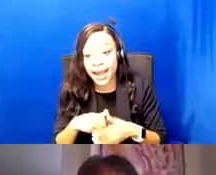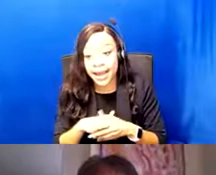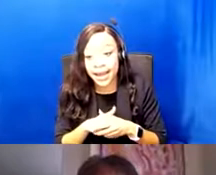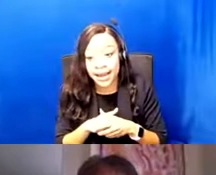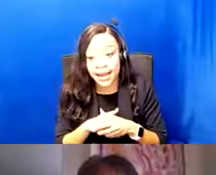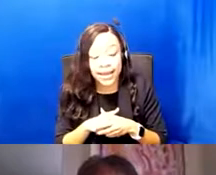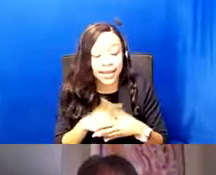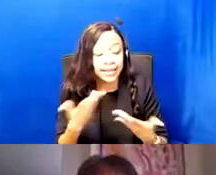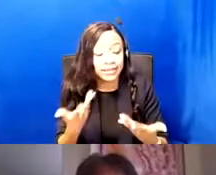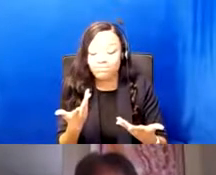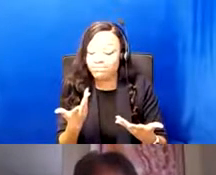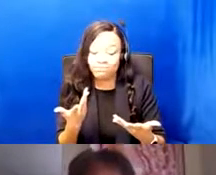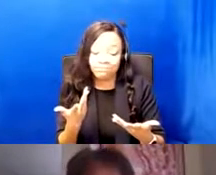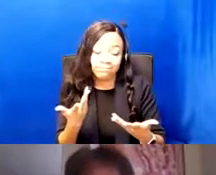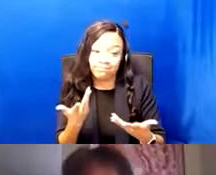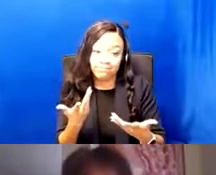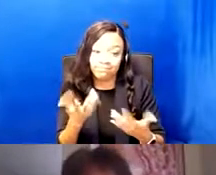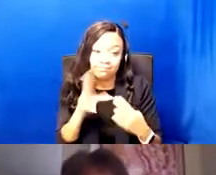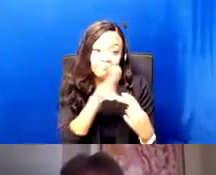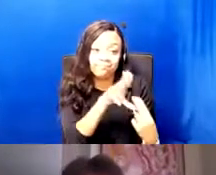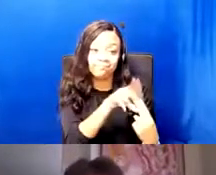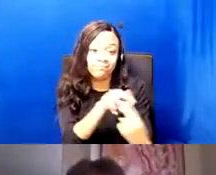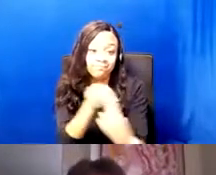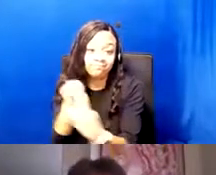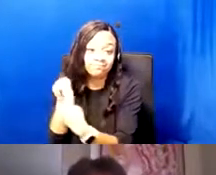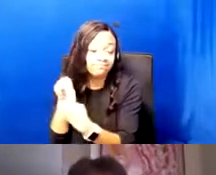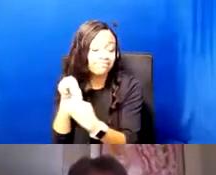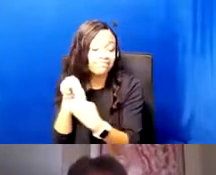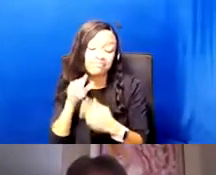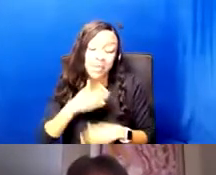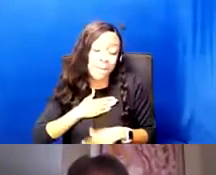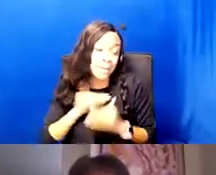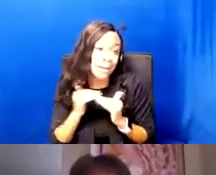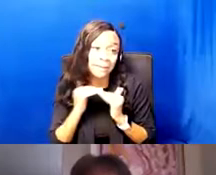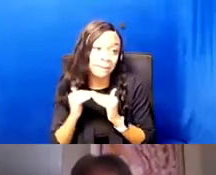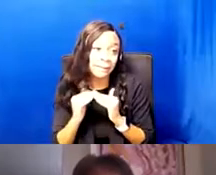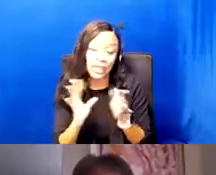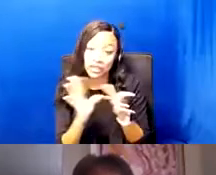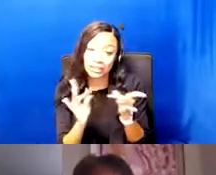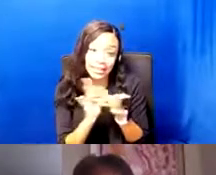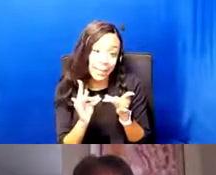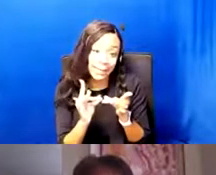the very wonderful words of my colleagues. I share so many of those sentiments. I think this is